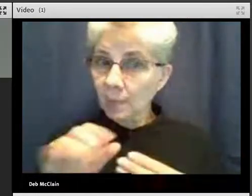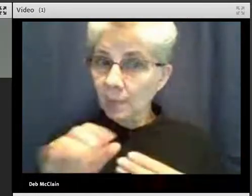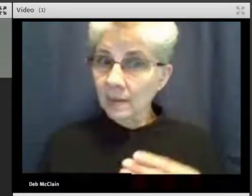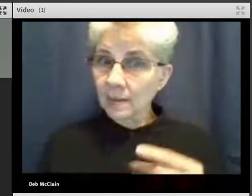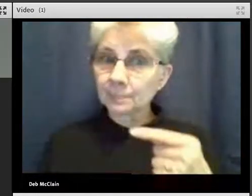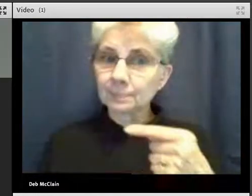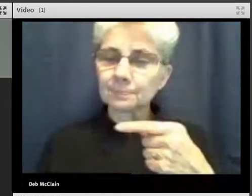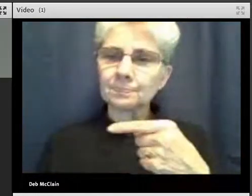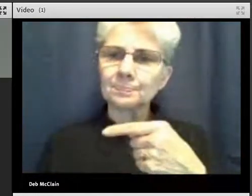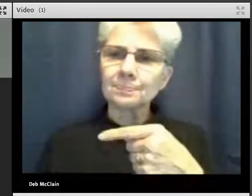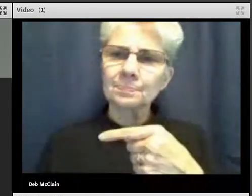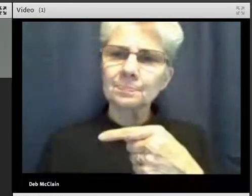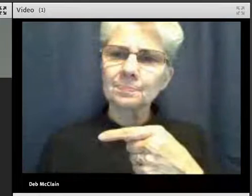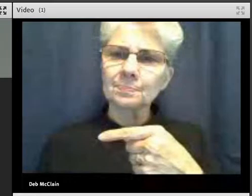Any questions about that?